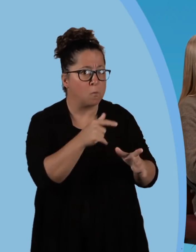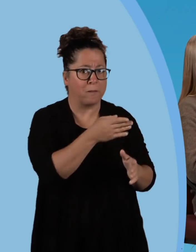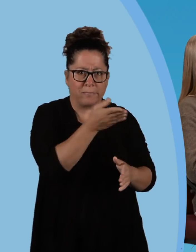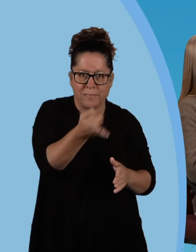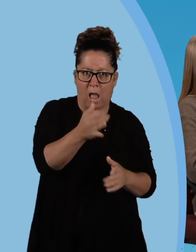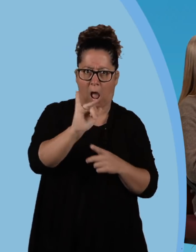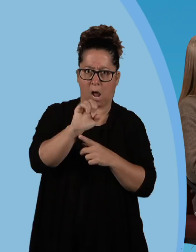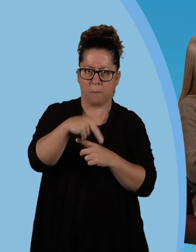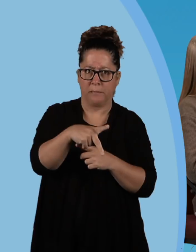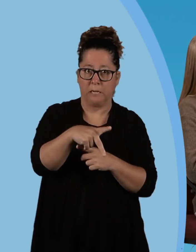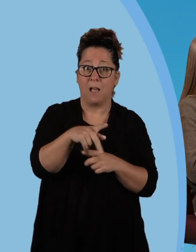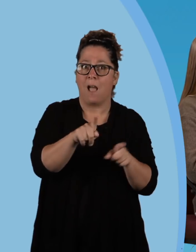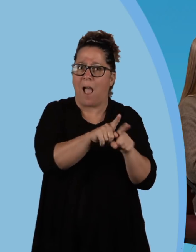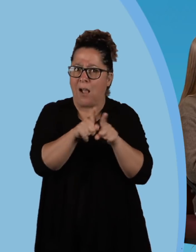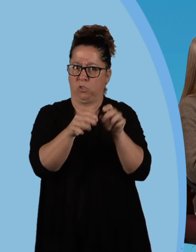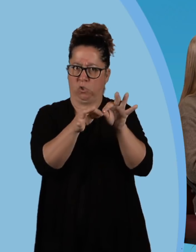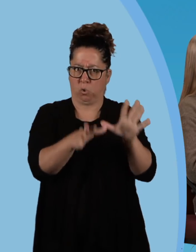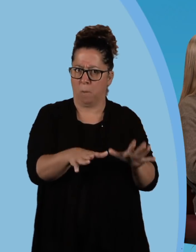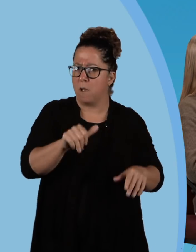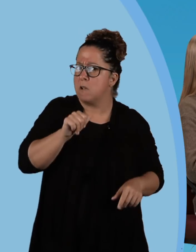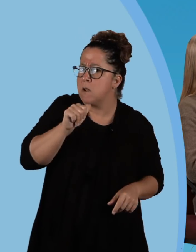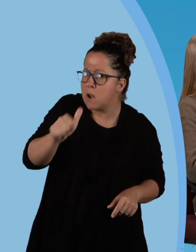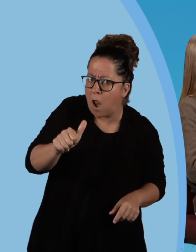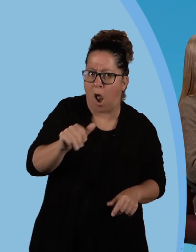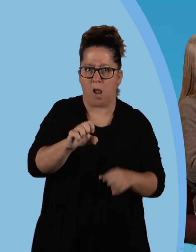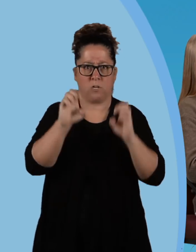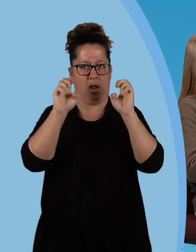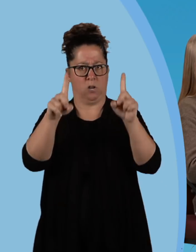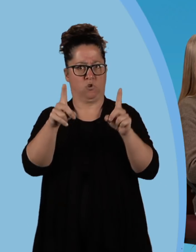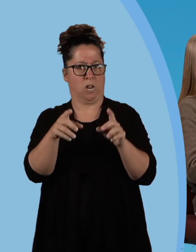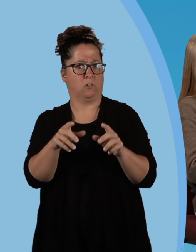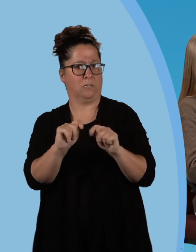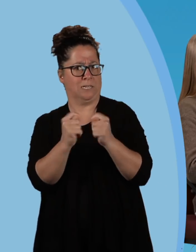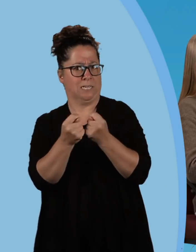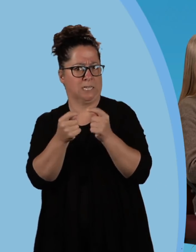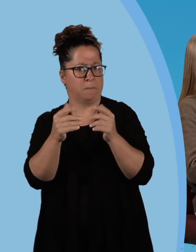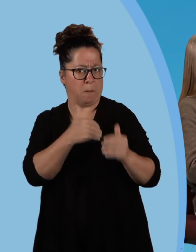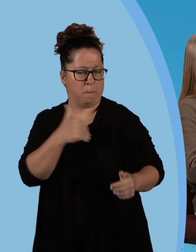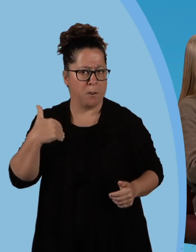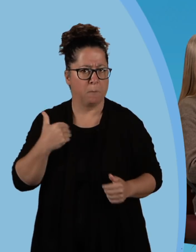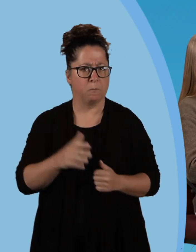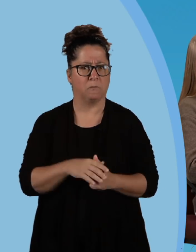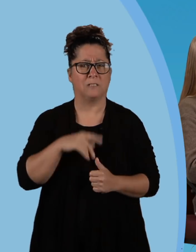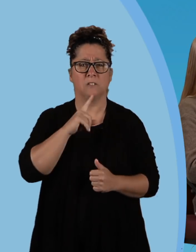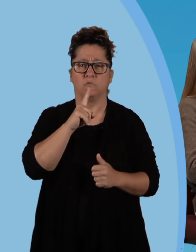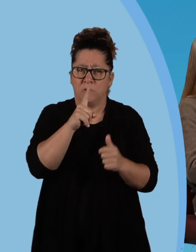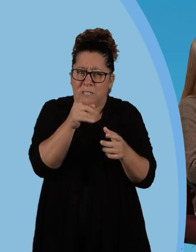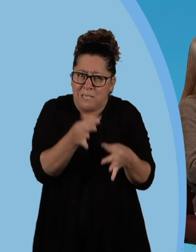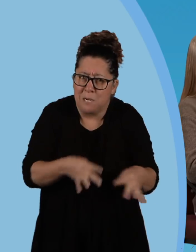But you also bring up another good point where you said the interpreter was at the IEP as an interpreter,